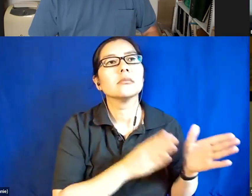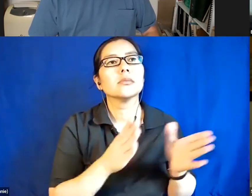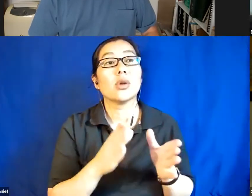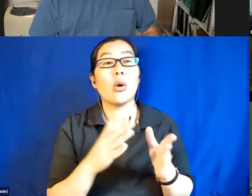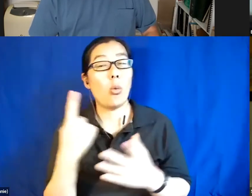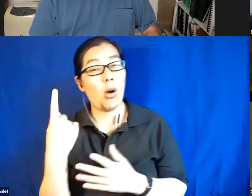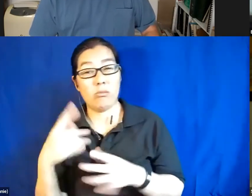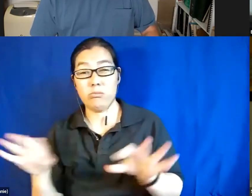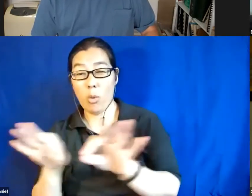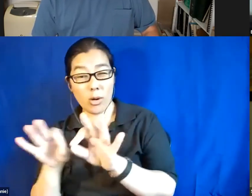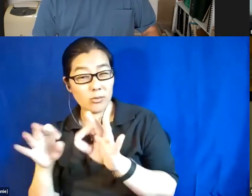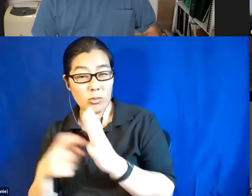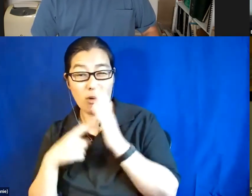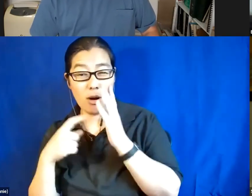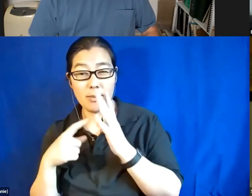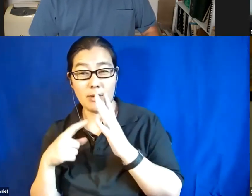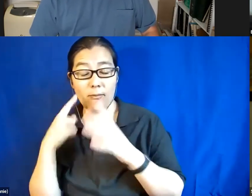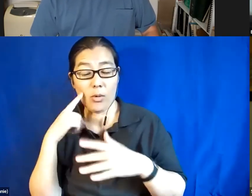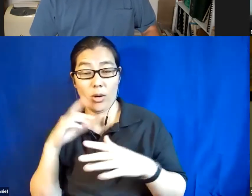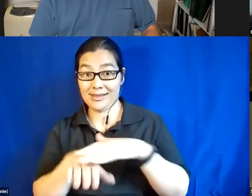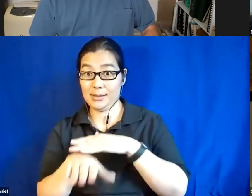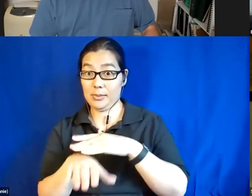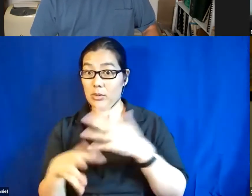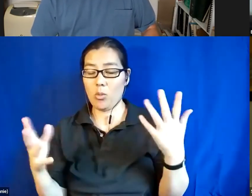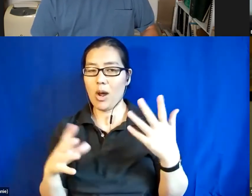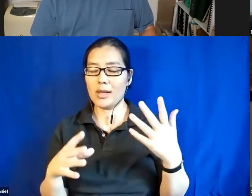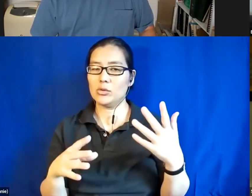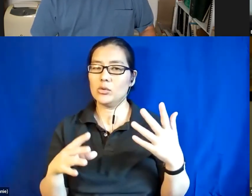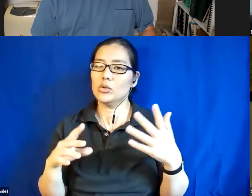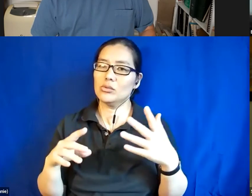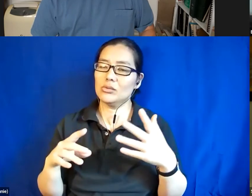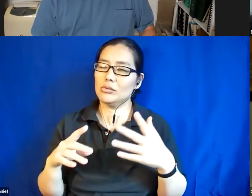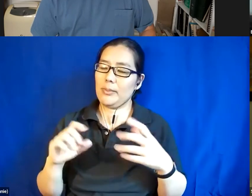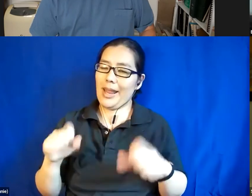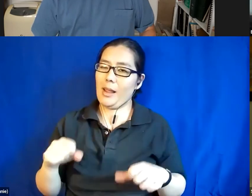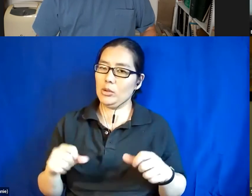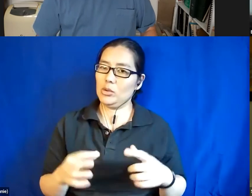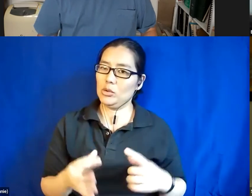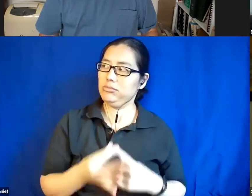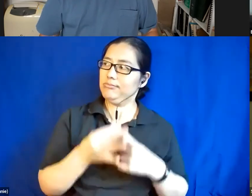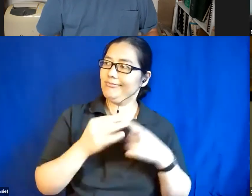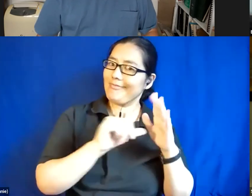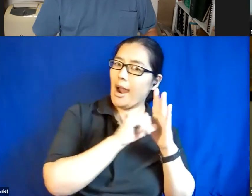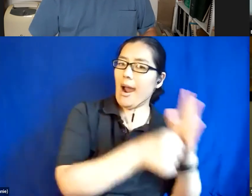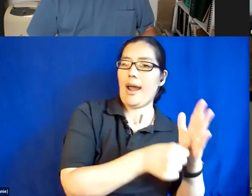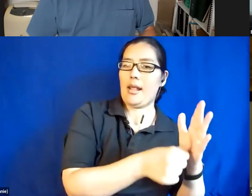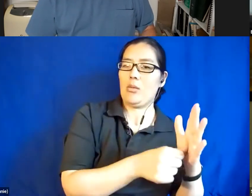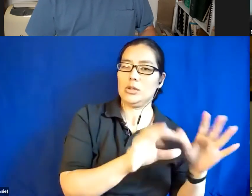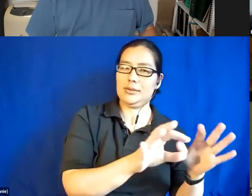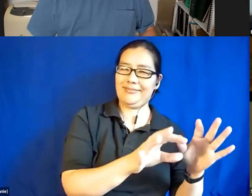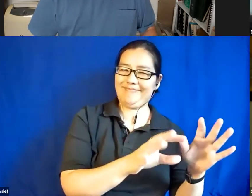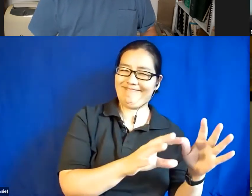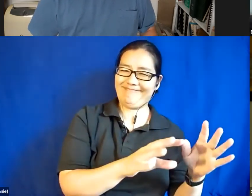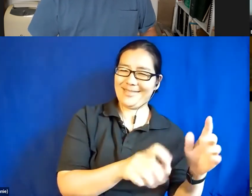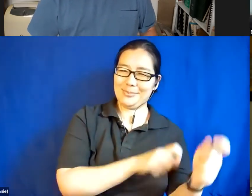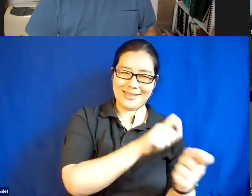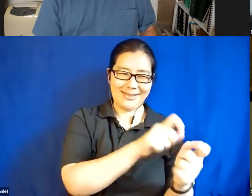the ability to highlight what's remarkable about a particular comic. You don't really want to be talking about the comic's